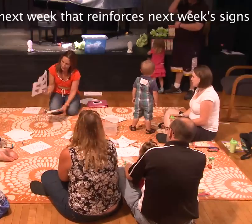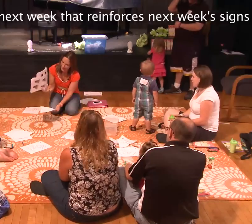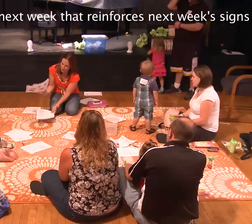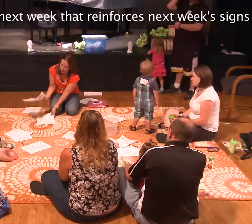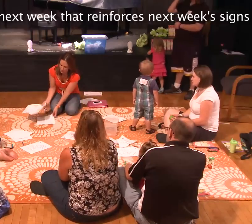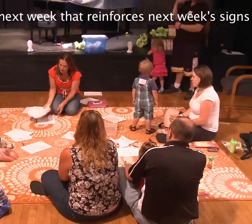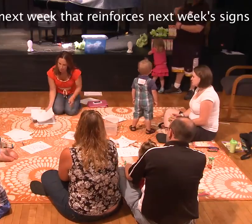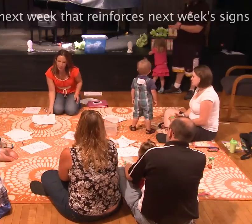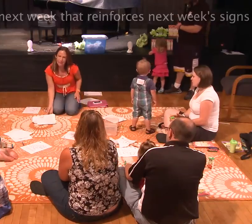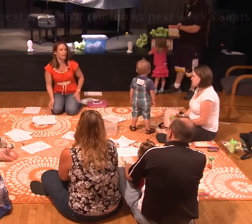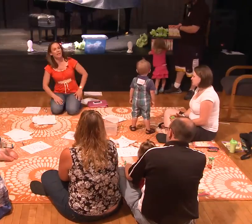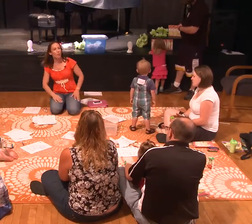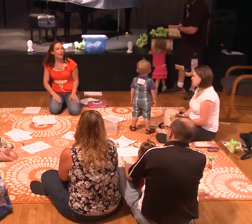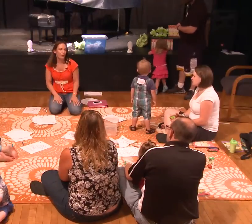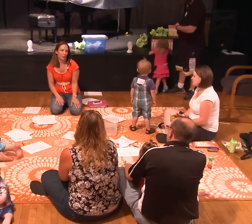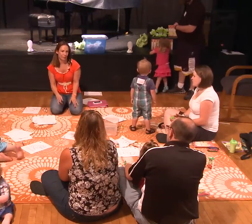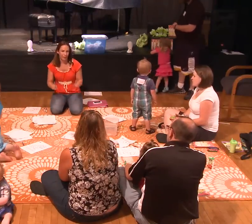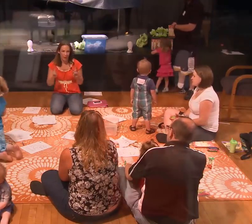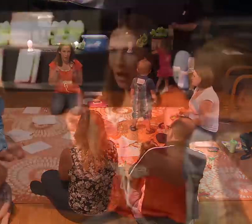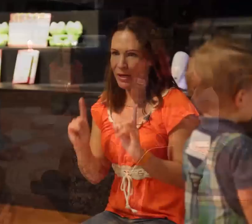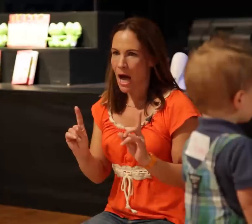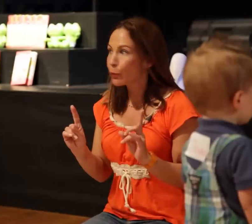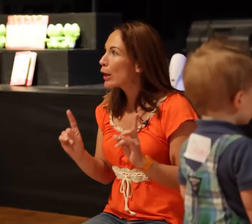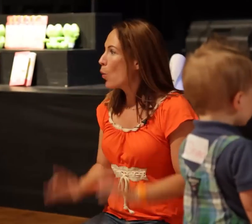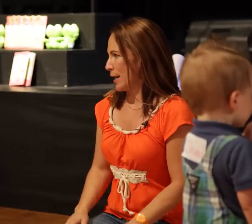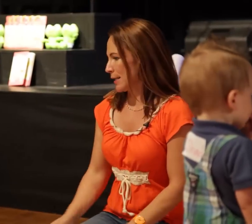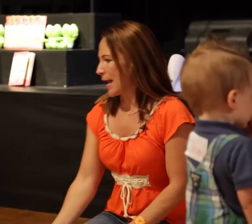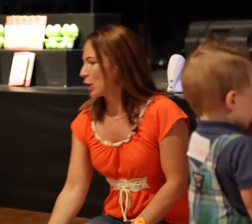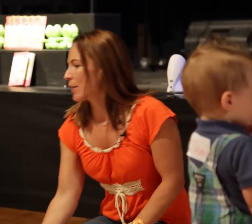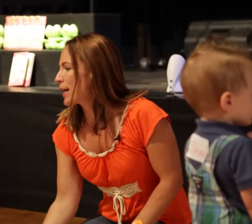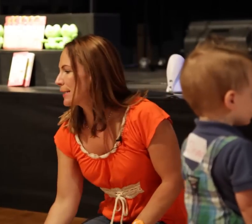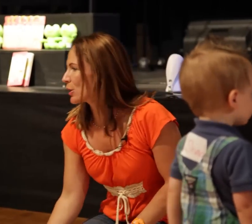You have got an assignment. You need to bring something with you, but not a real one because that could get messy.